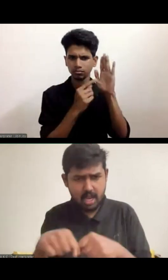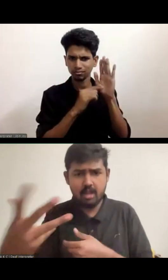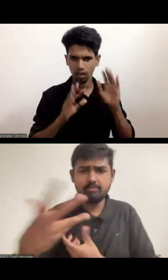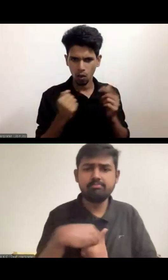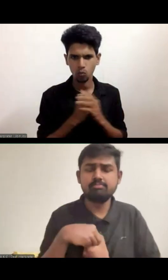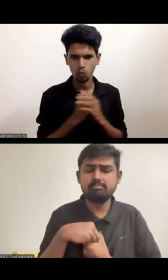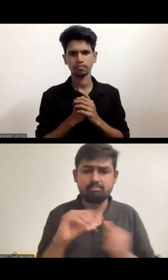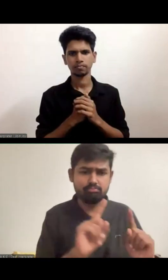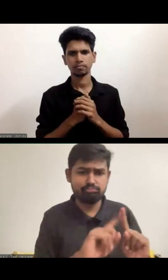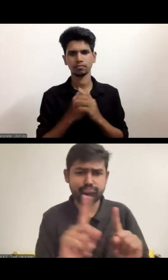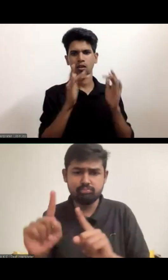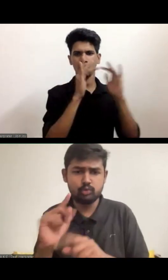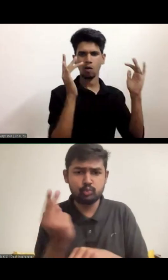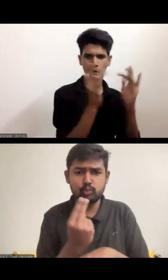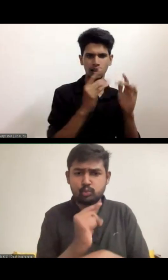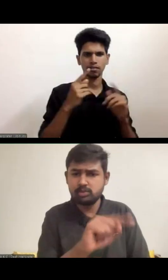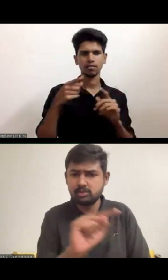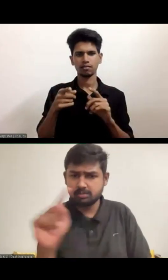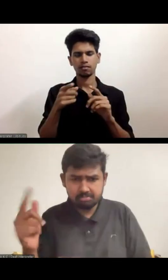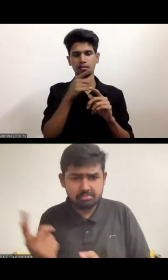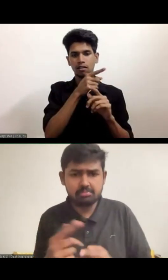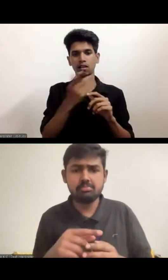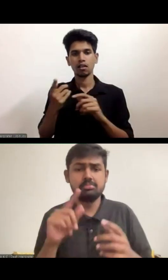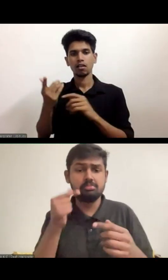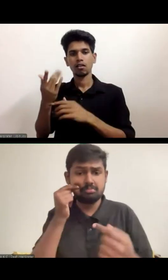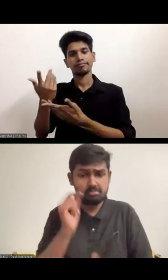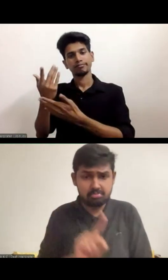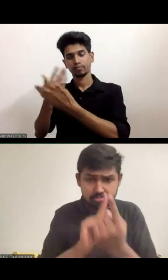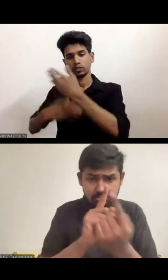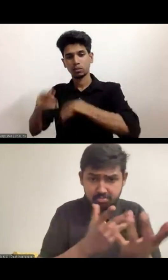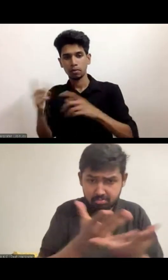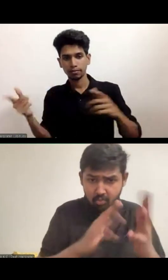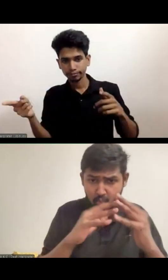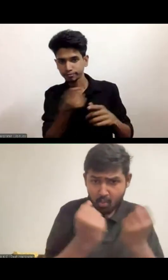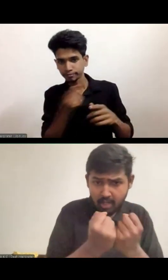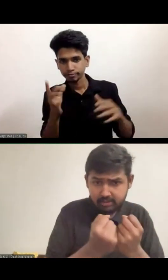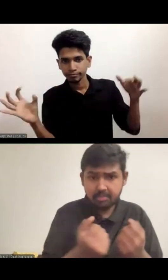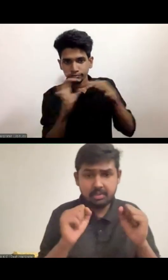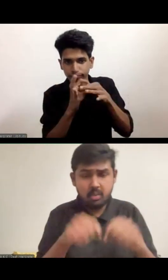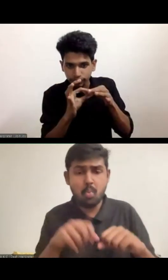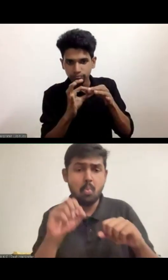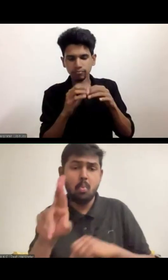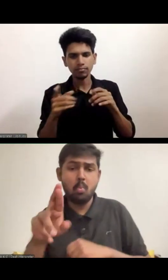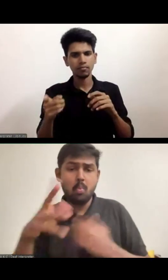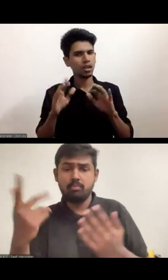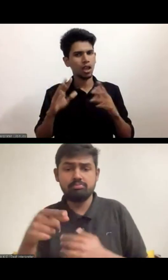persons with disability and Internet governance, learning about key Internet organisations and